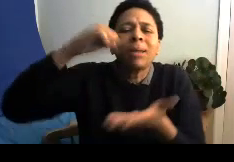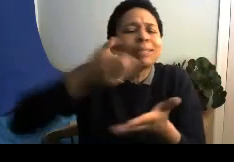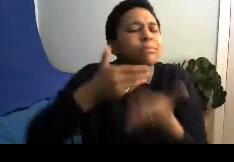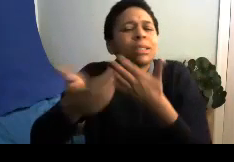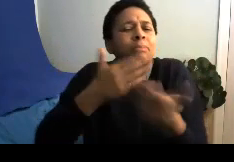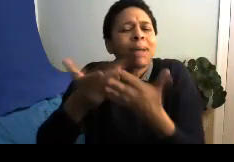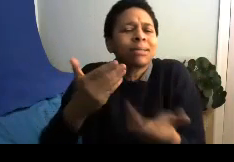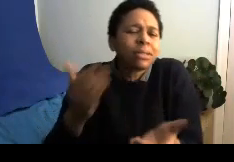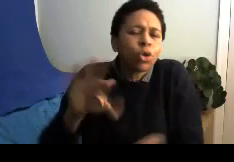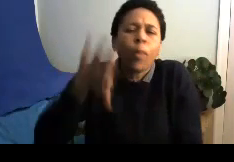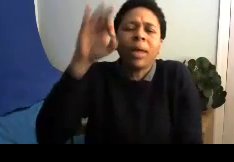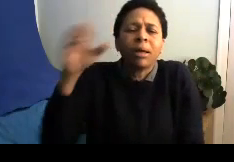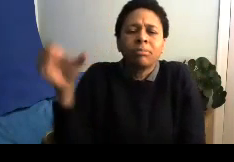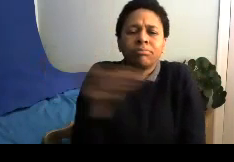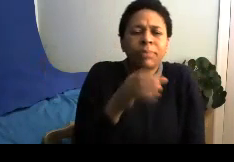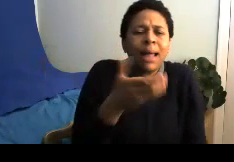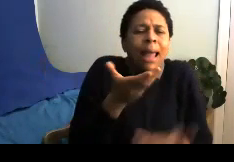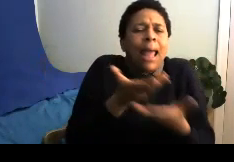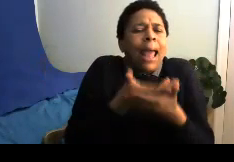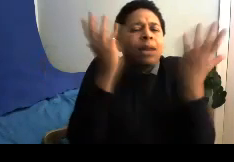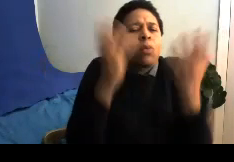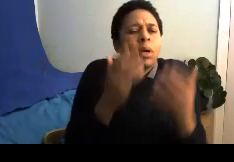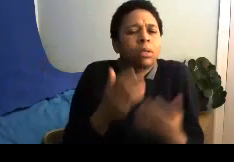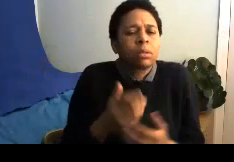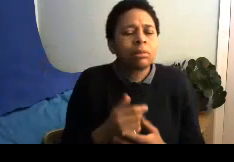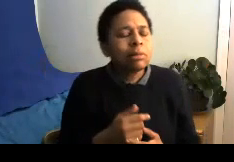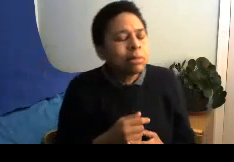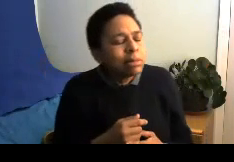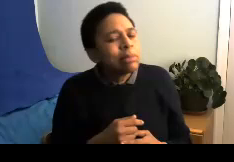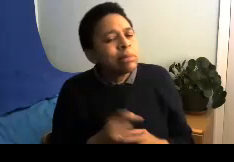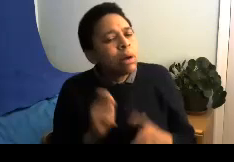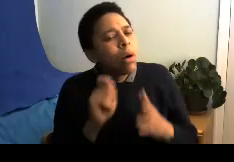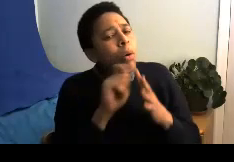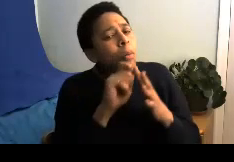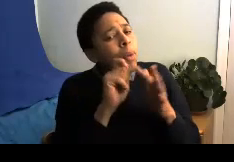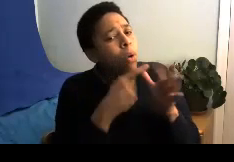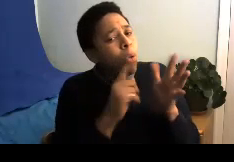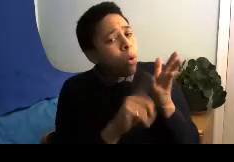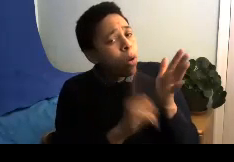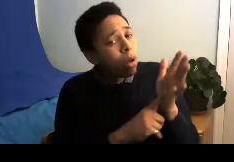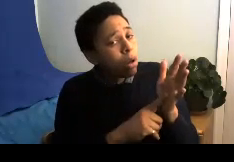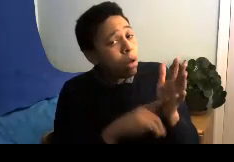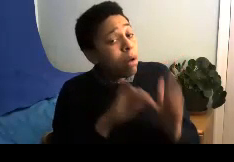Do I spoil this, or, I mean, you know, what this book